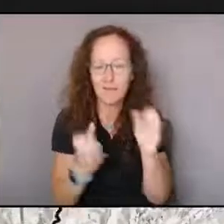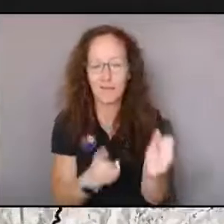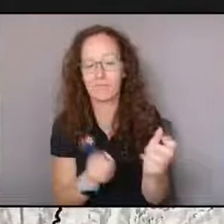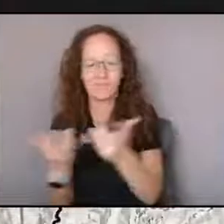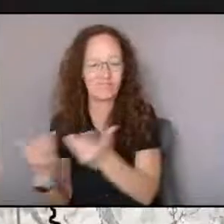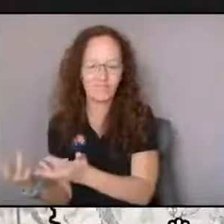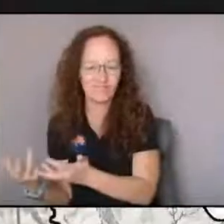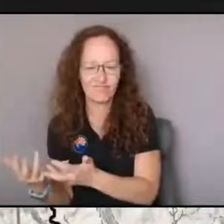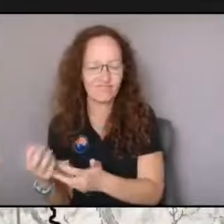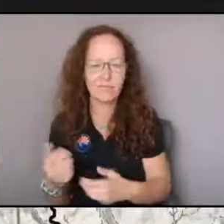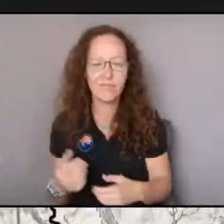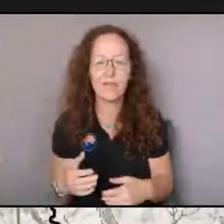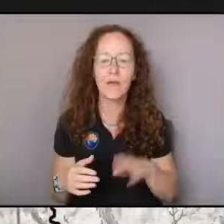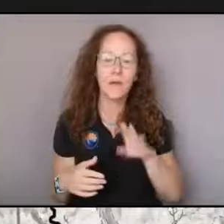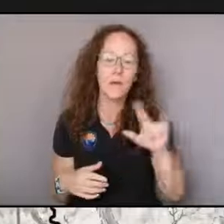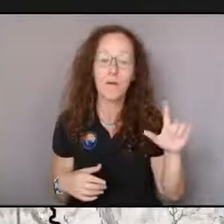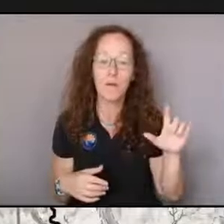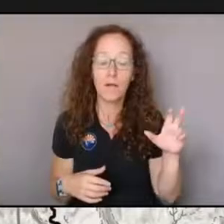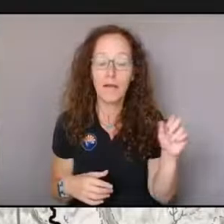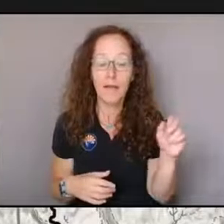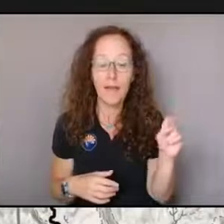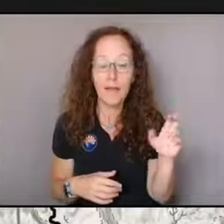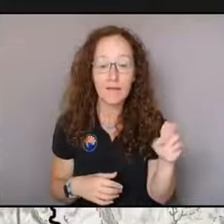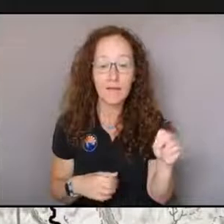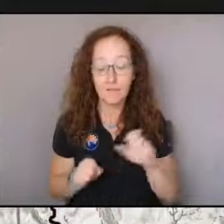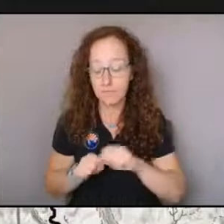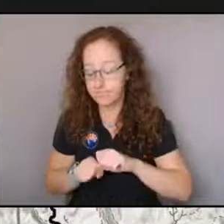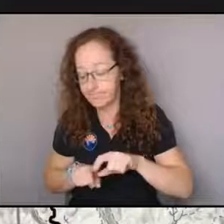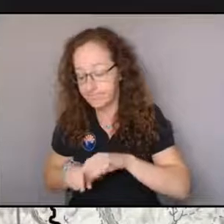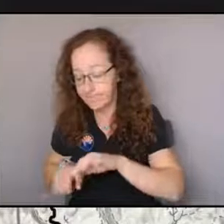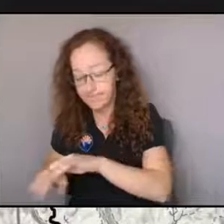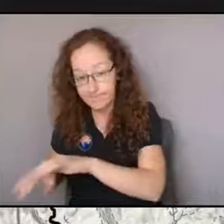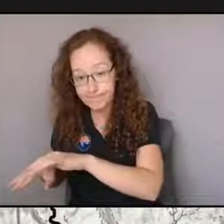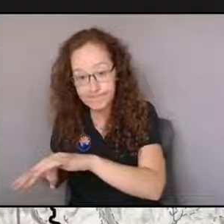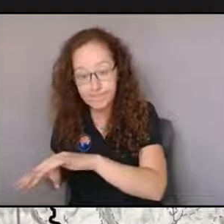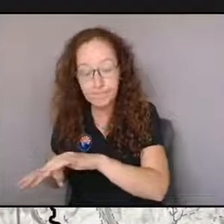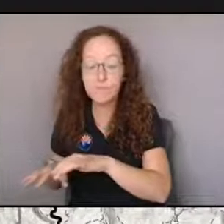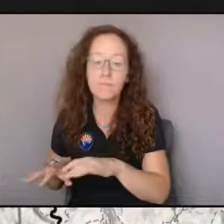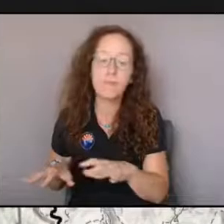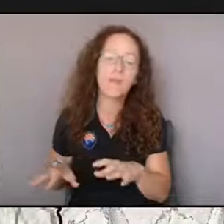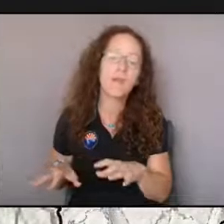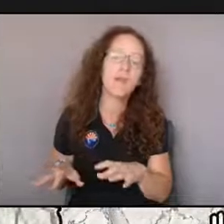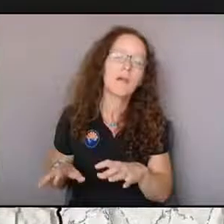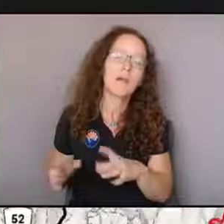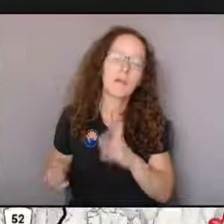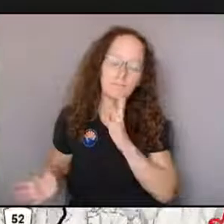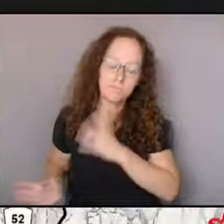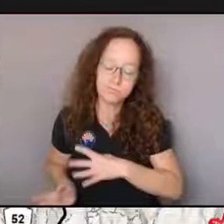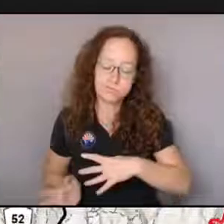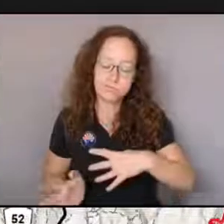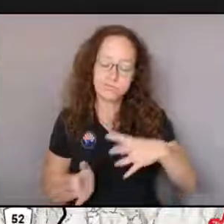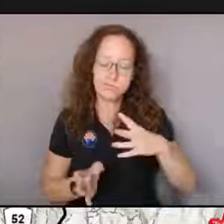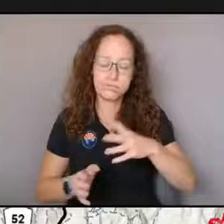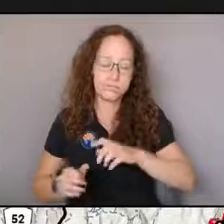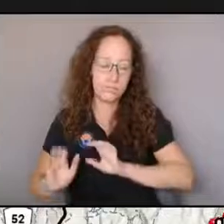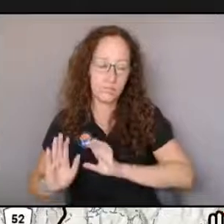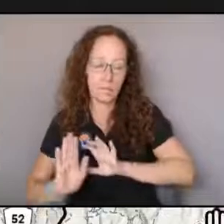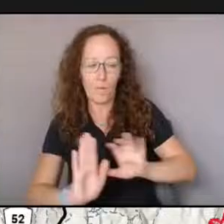AS WE COME DOWN INTO THE BULL CANYON AREA AND THE FINGER, THE PREVAILING WINDS OUT OF THE SOUTHWEST WILL PUSH EVERYTHING BACK IN.